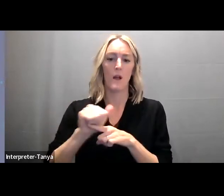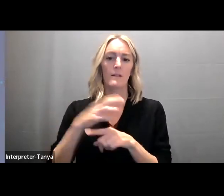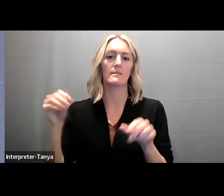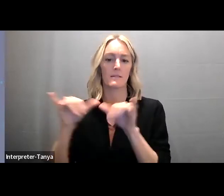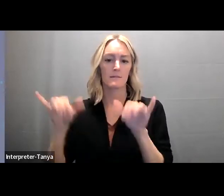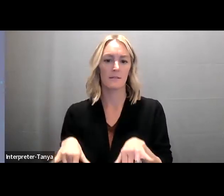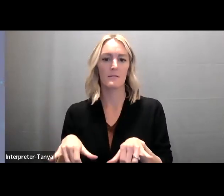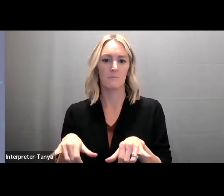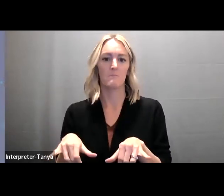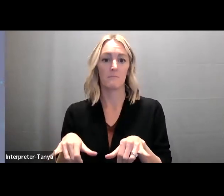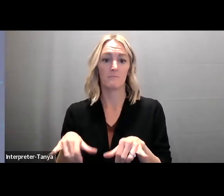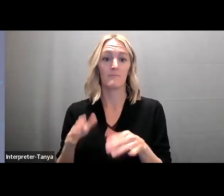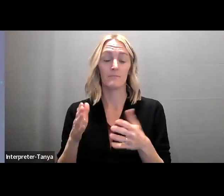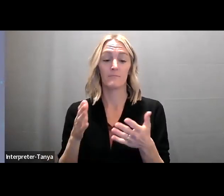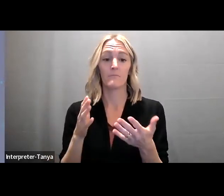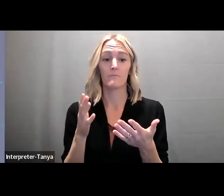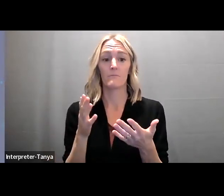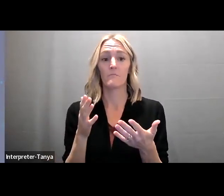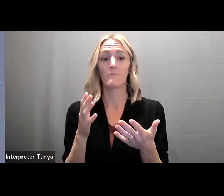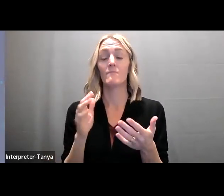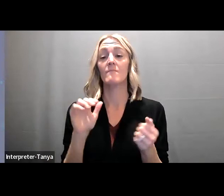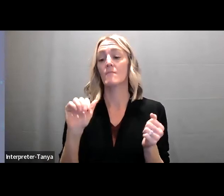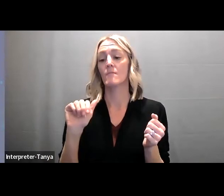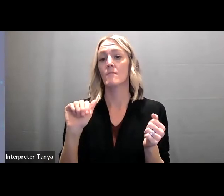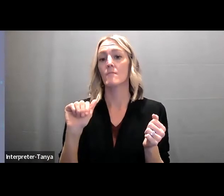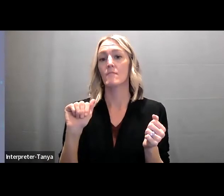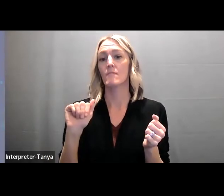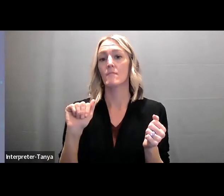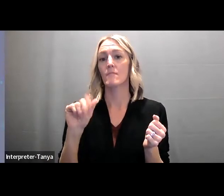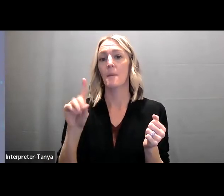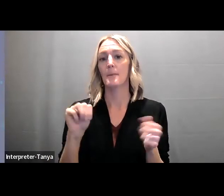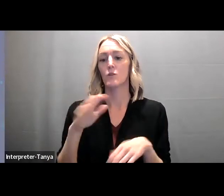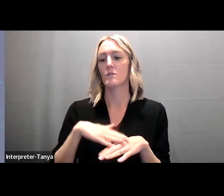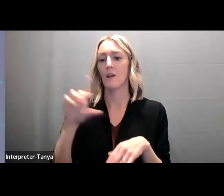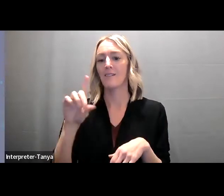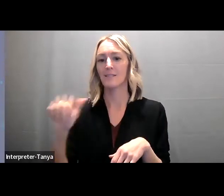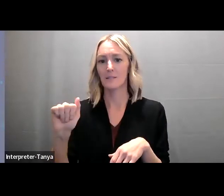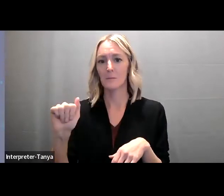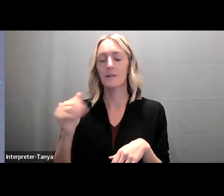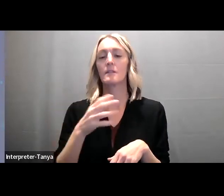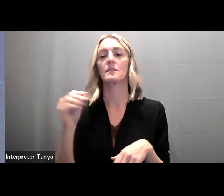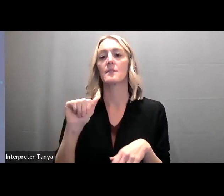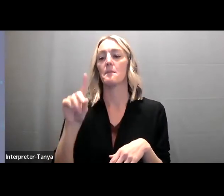And it's through that center that the administration of disabilities and administration from community